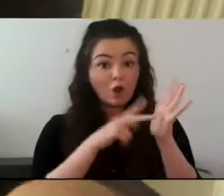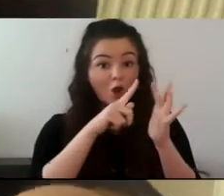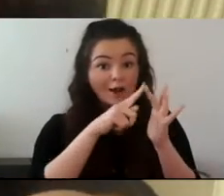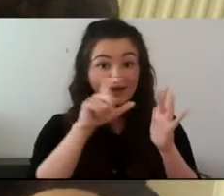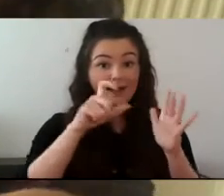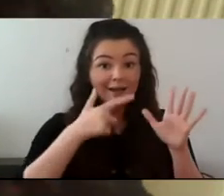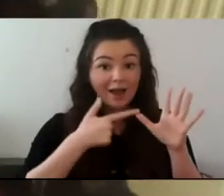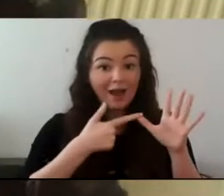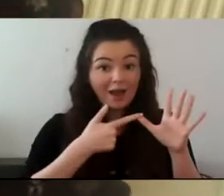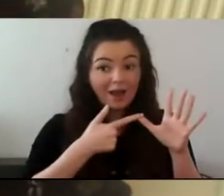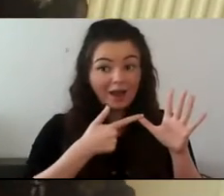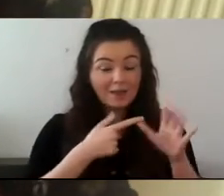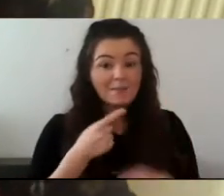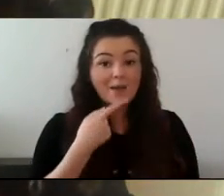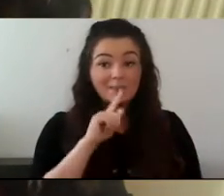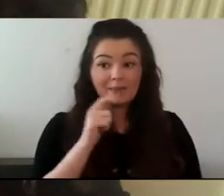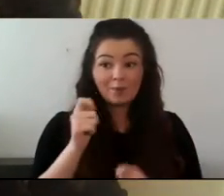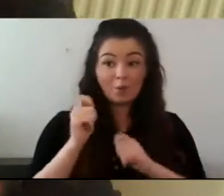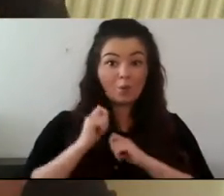but people call me Vee. V